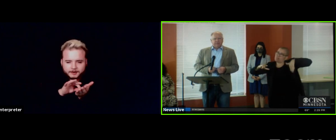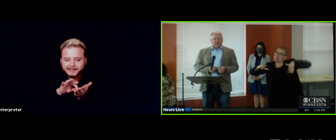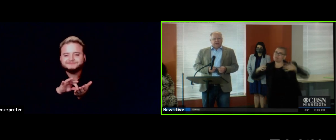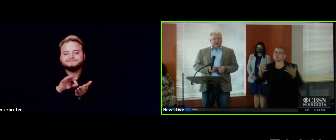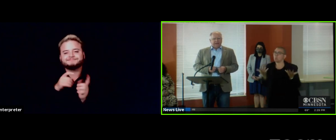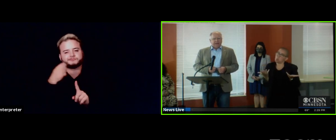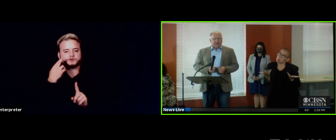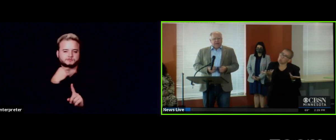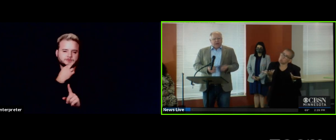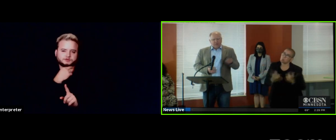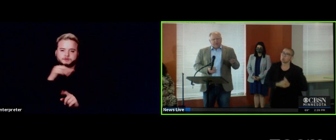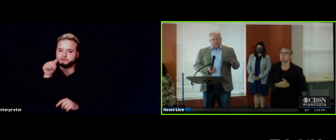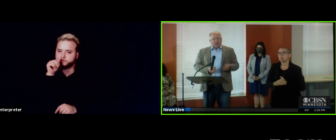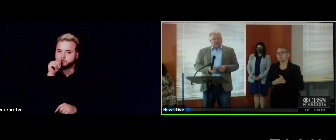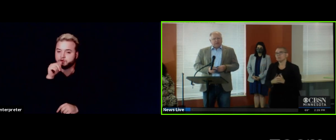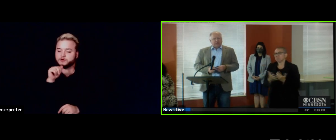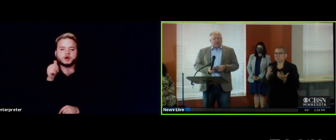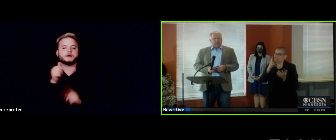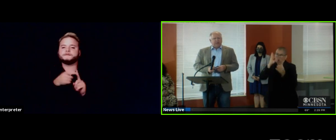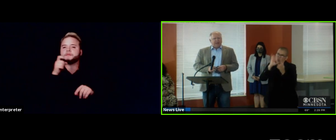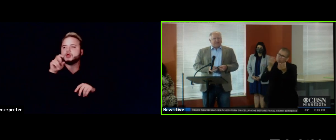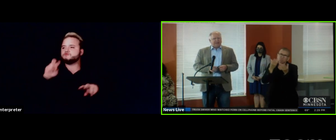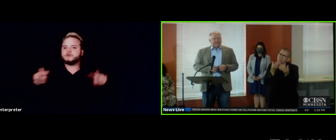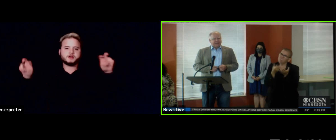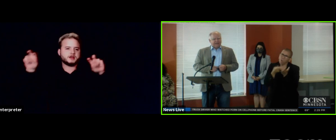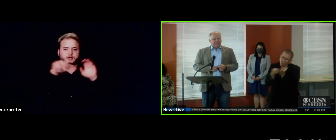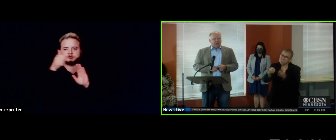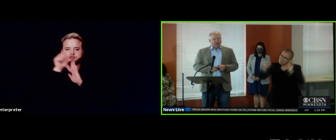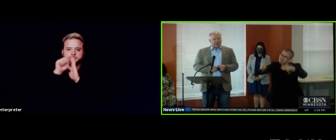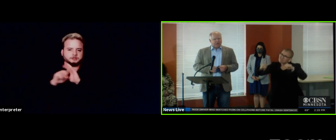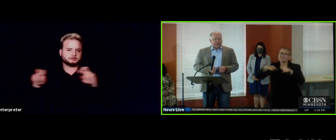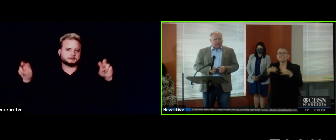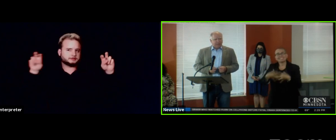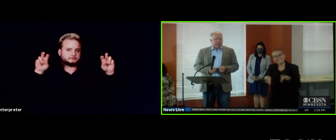very candid, we've been wearing and talking about math since the end of March. We've been